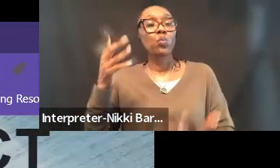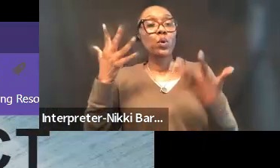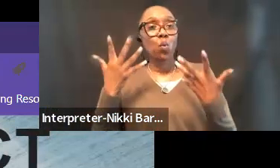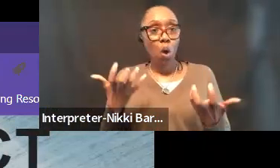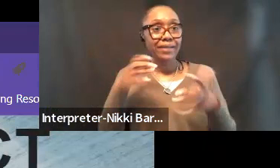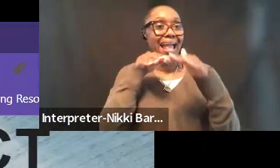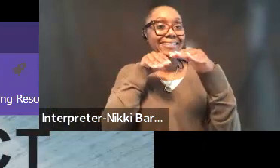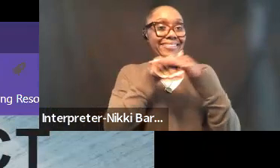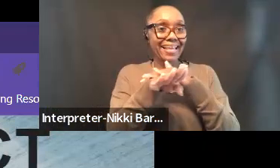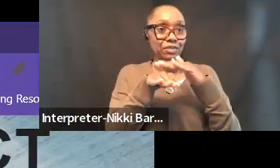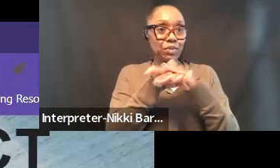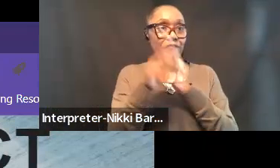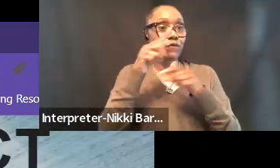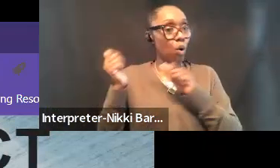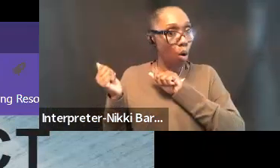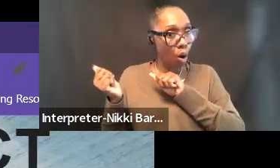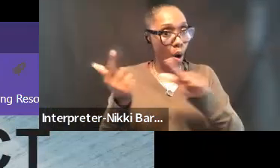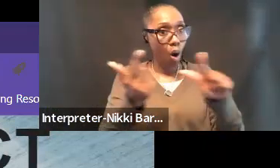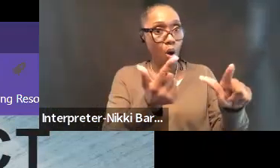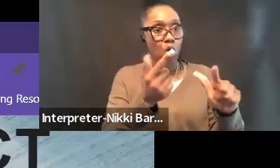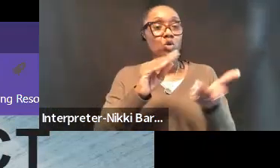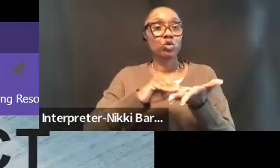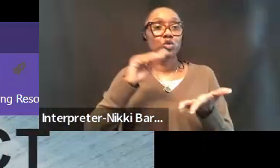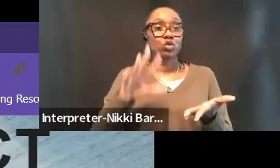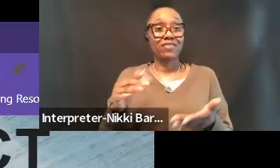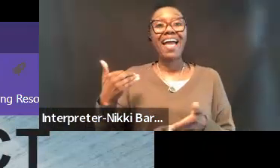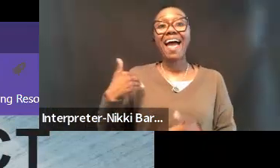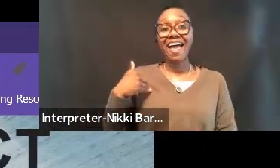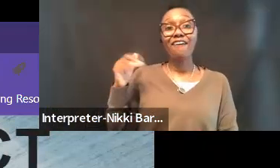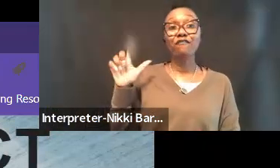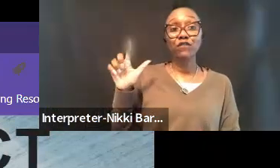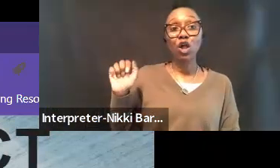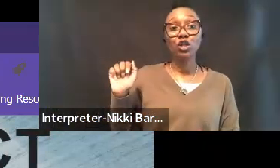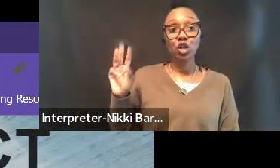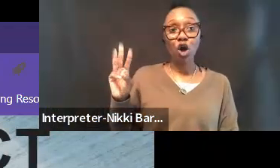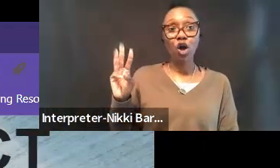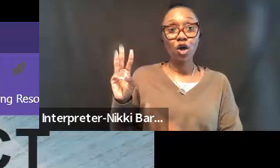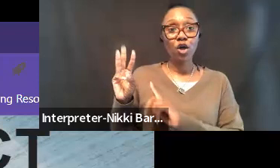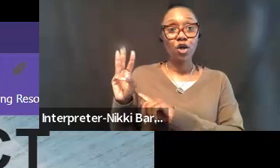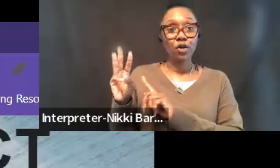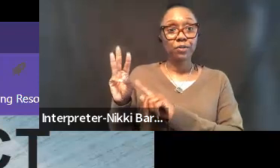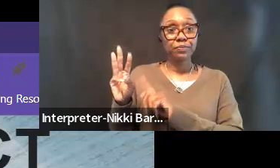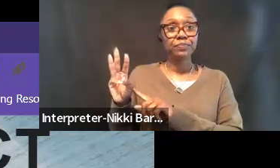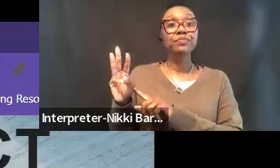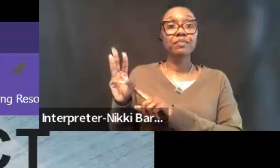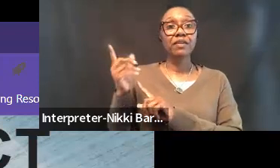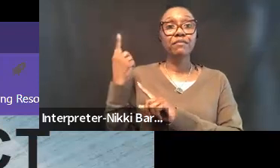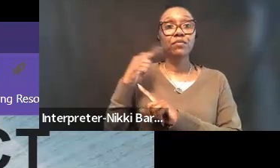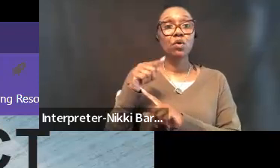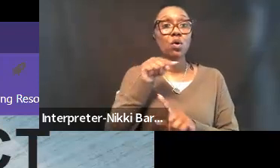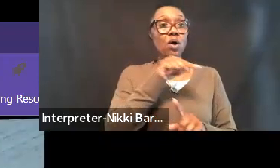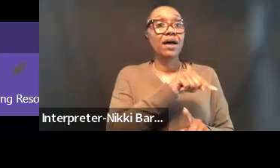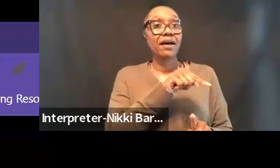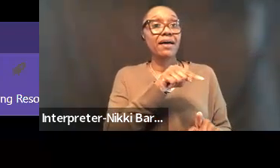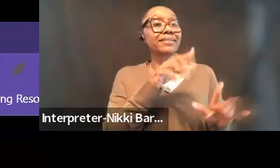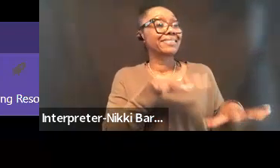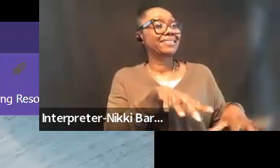And there is a law that protects all students from not having, to take tests that are not accessible.